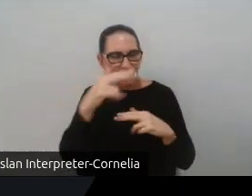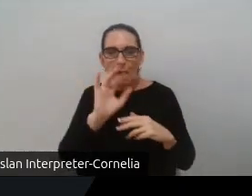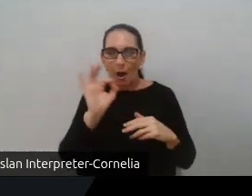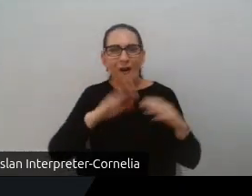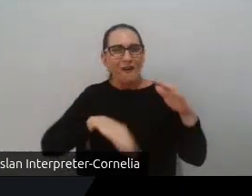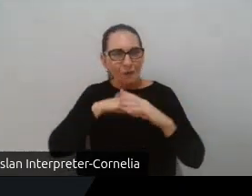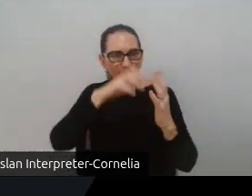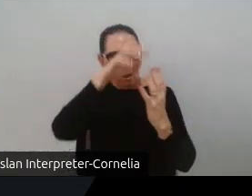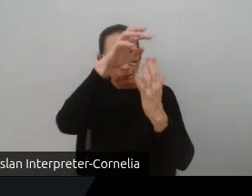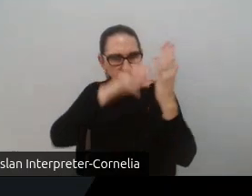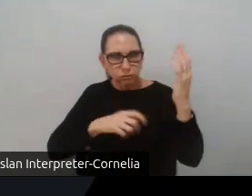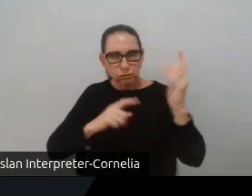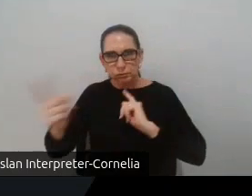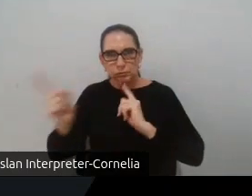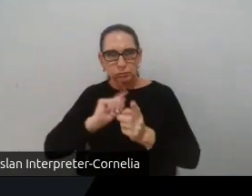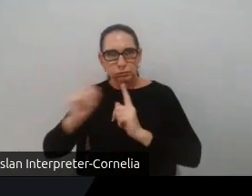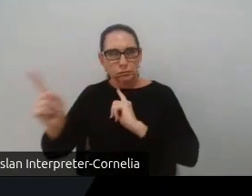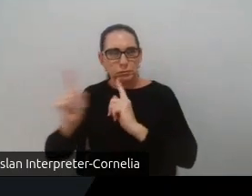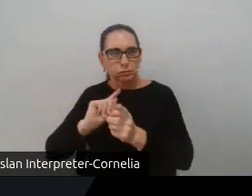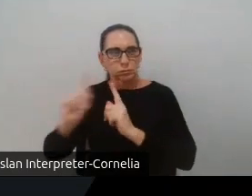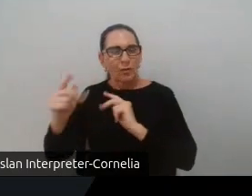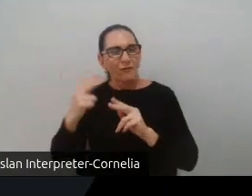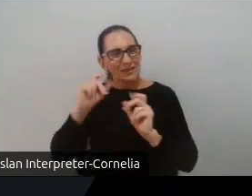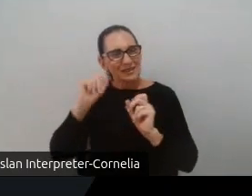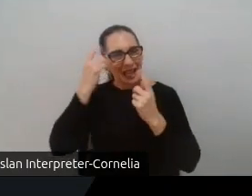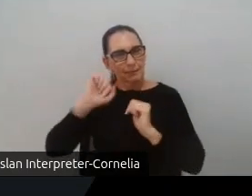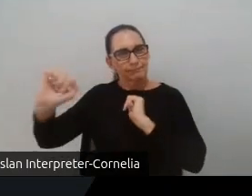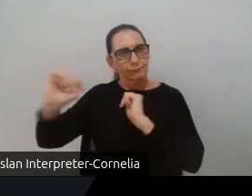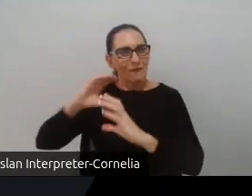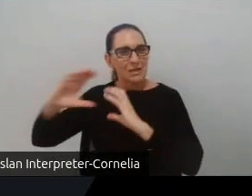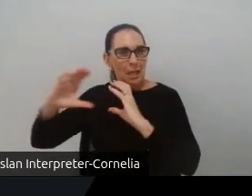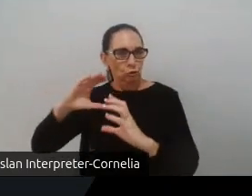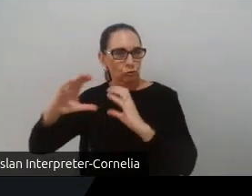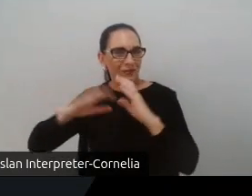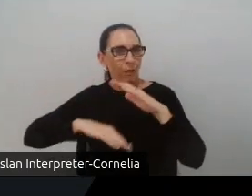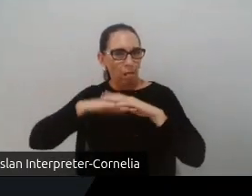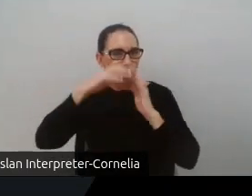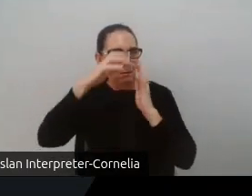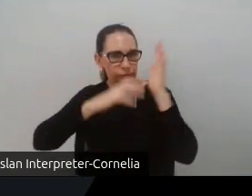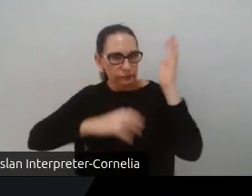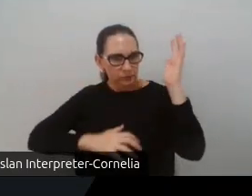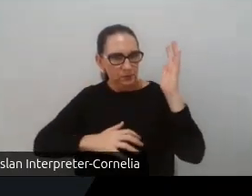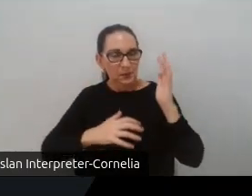the parties to understand how they normally talk. Um, and what is it that has changed? So,